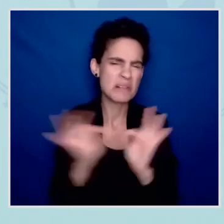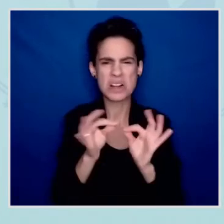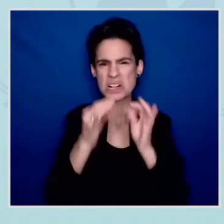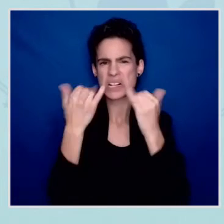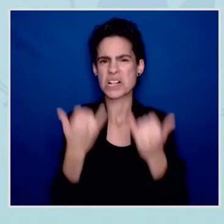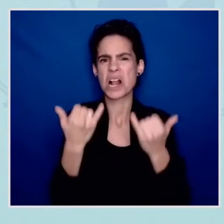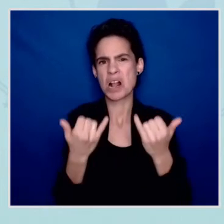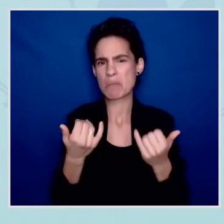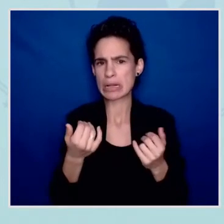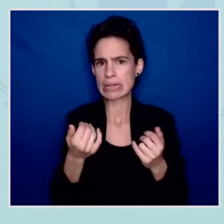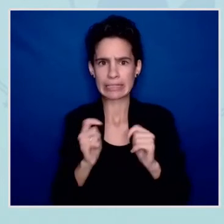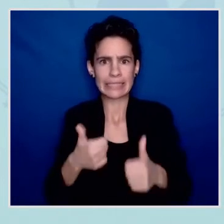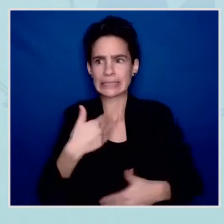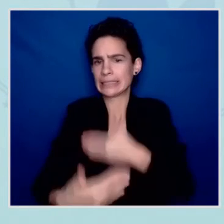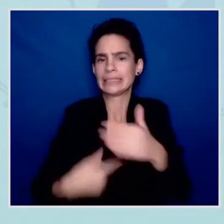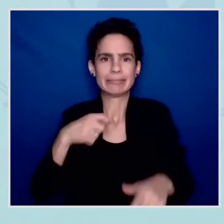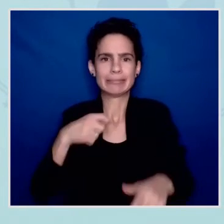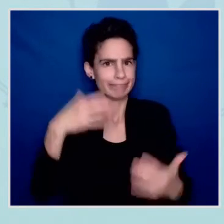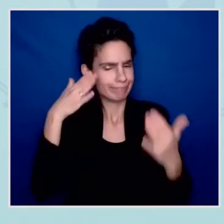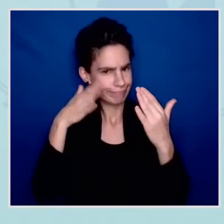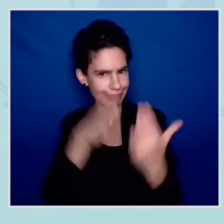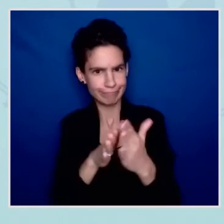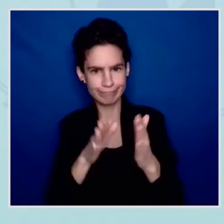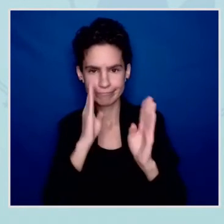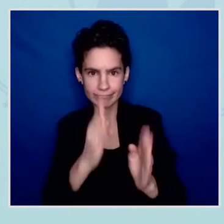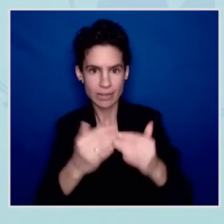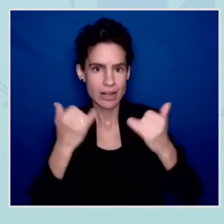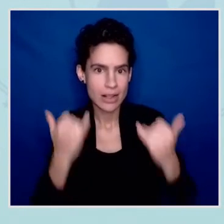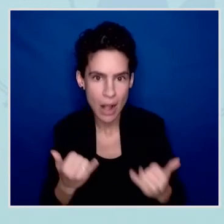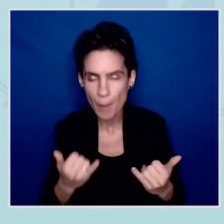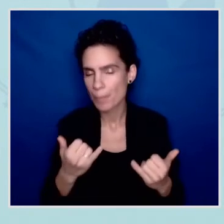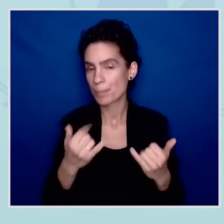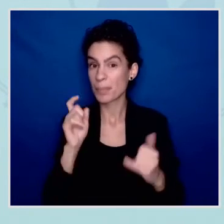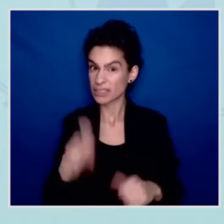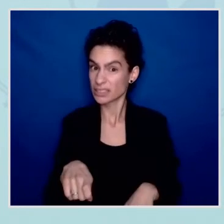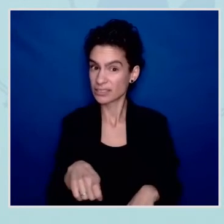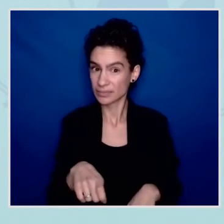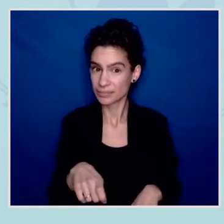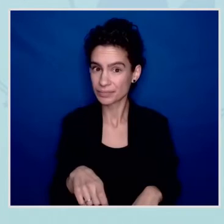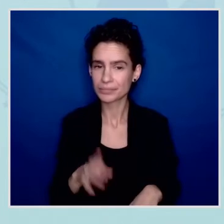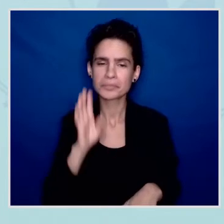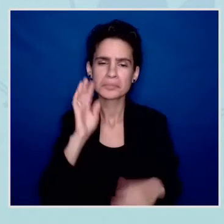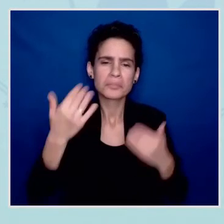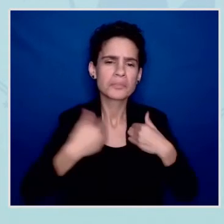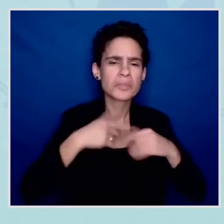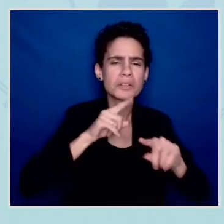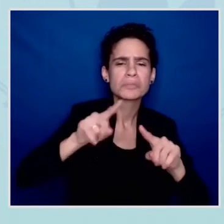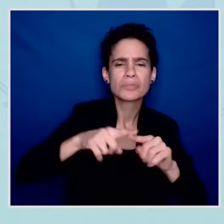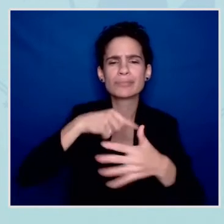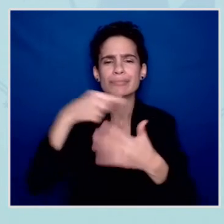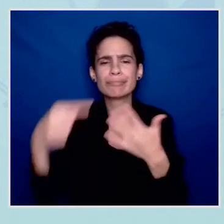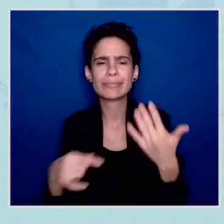OPENING OF OUR SCHOOLS AT THE END OF THAT BEGINNING OF THE 100 DAYS.